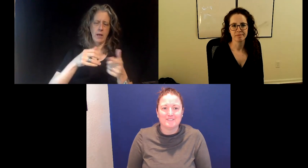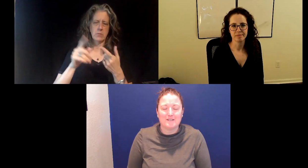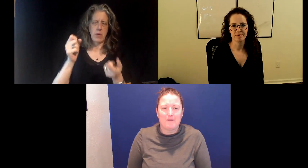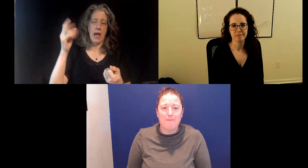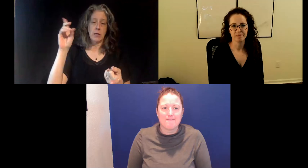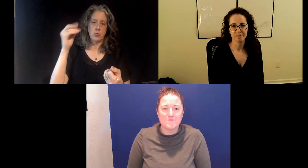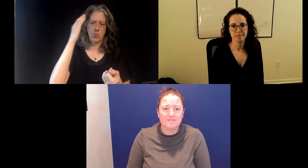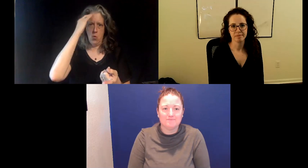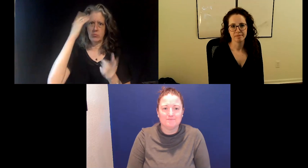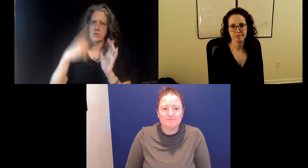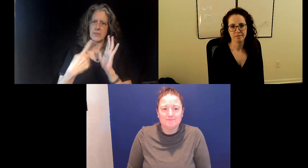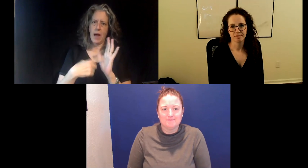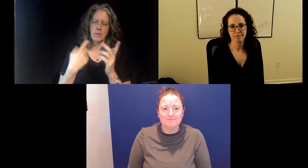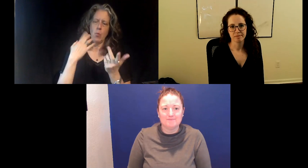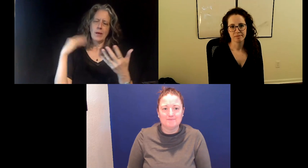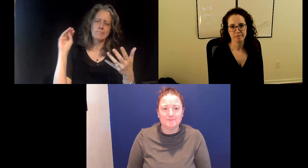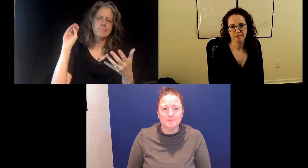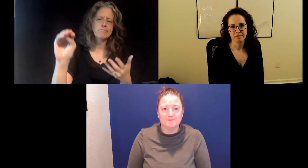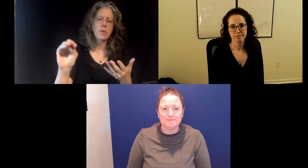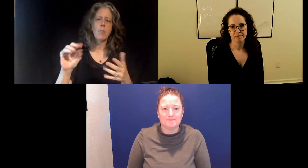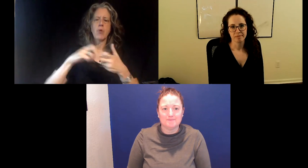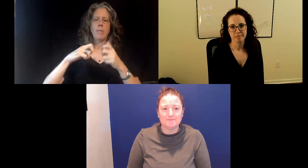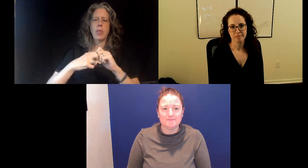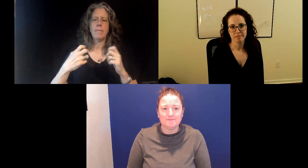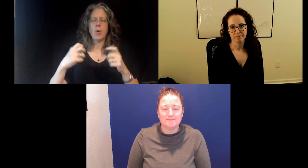yes and i think that either way like you know sometimes they're going to learn it but